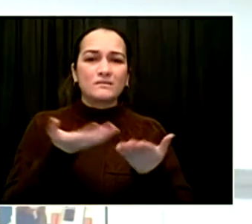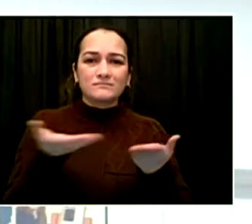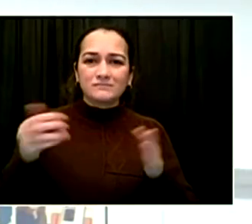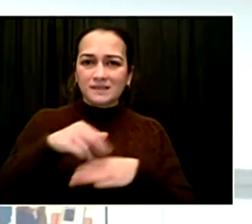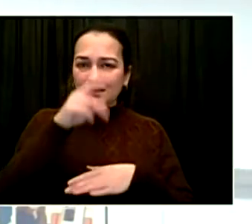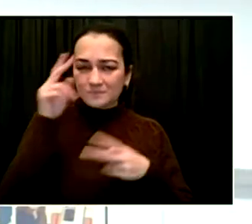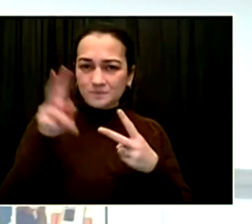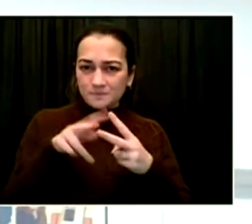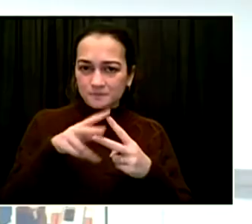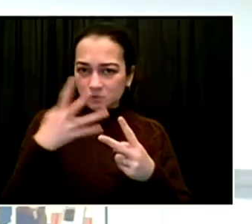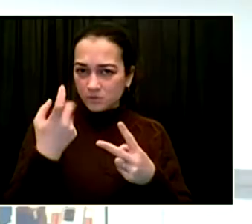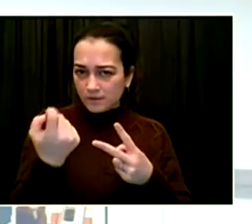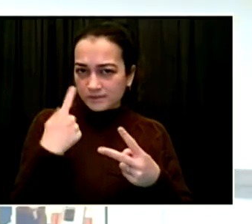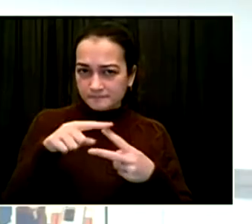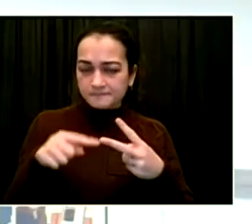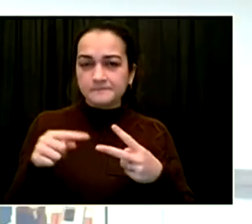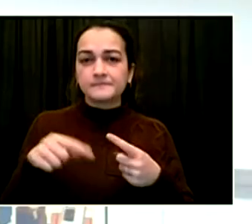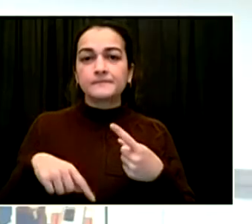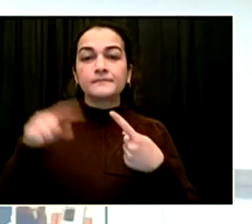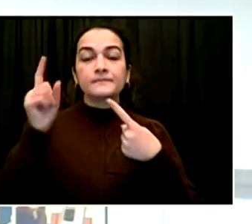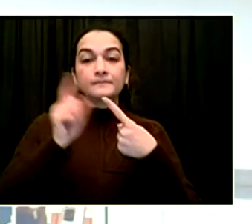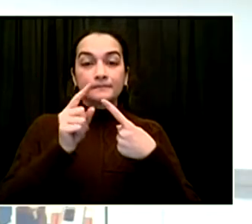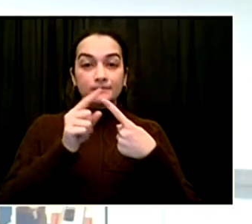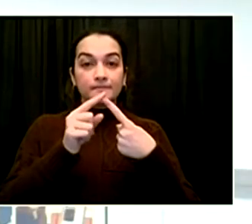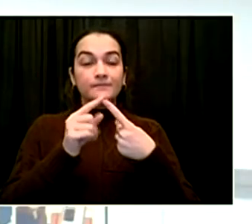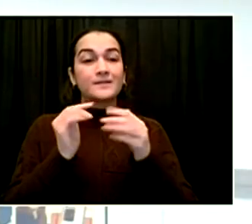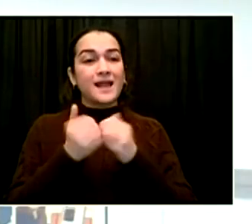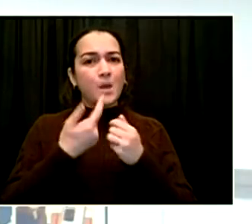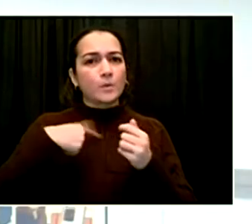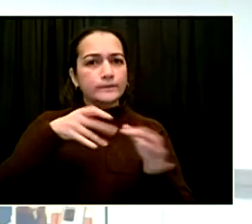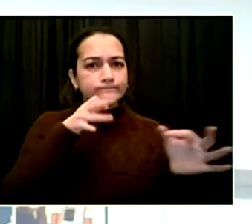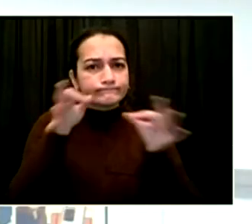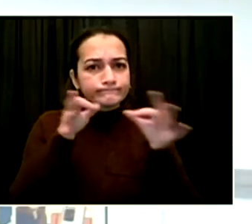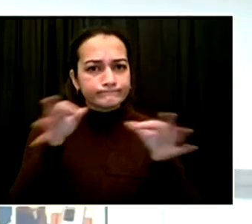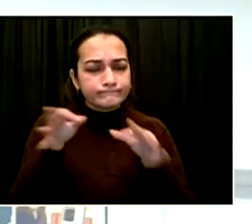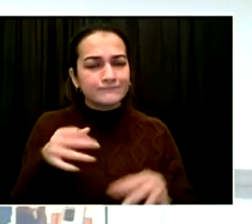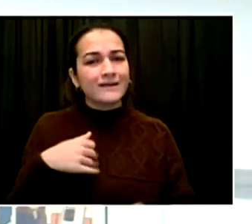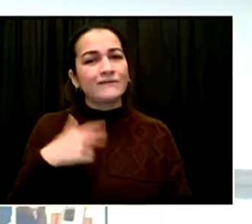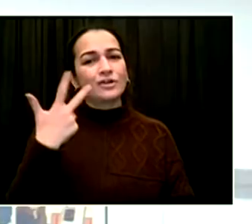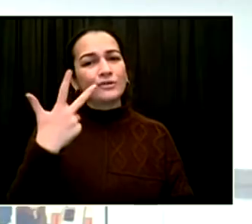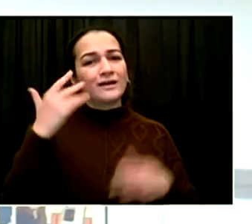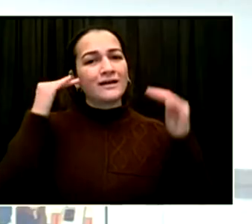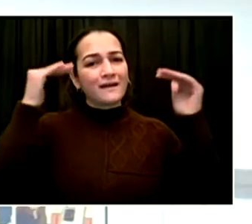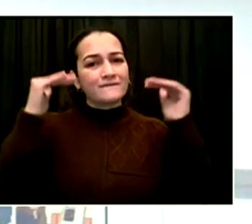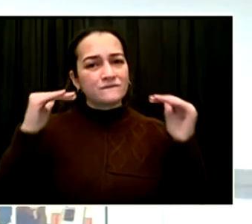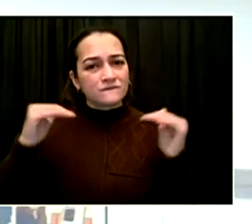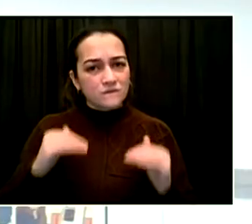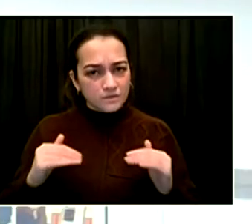THE FIRST PART WE COMMUNICATE ON AT LEAST THREE LEVELS.